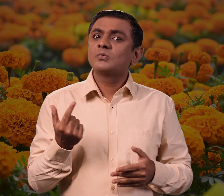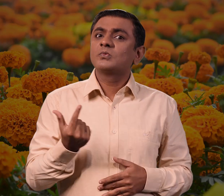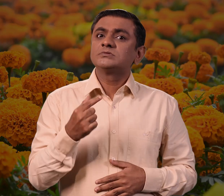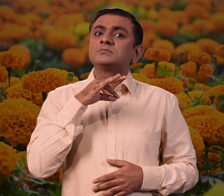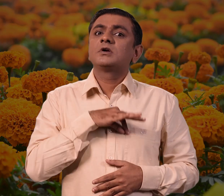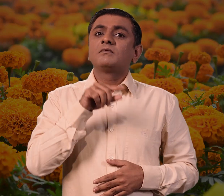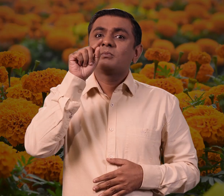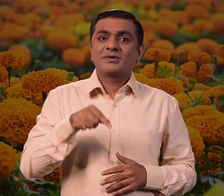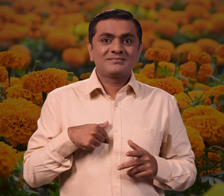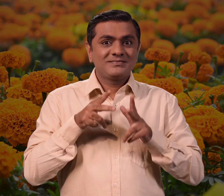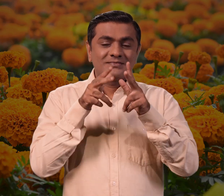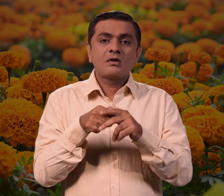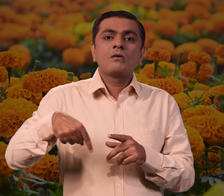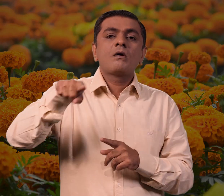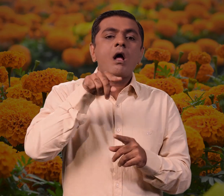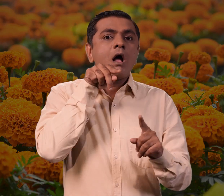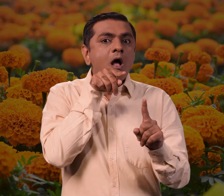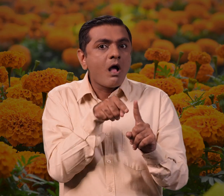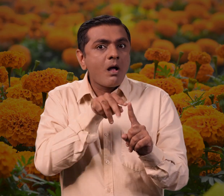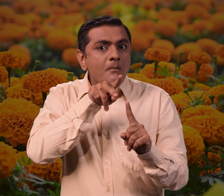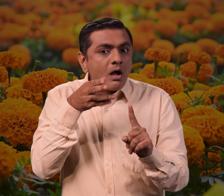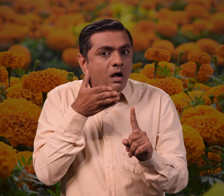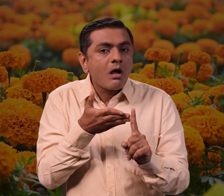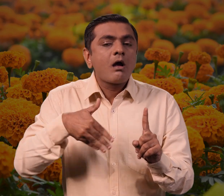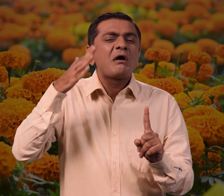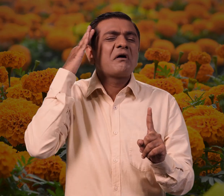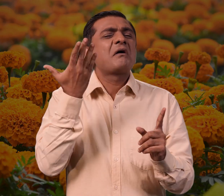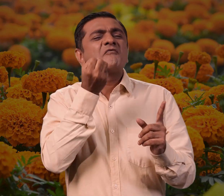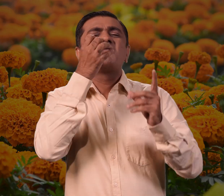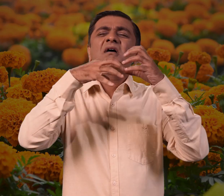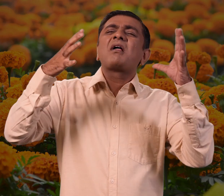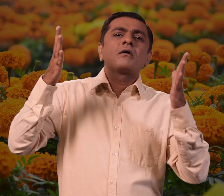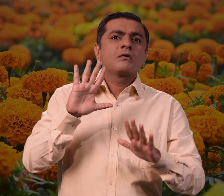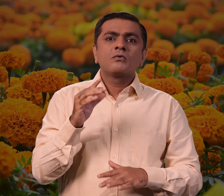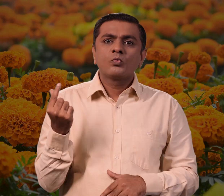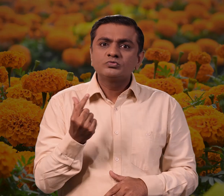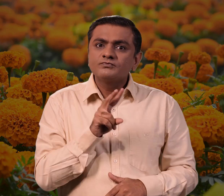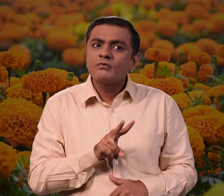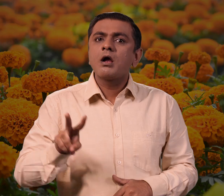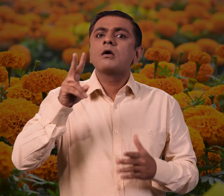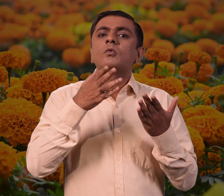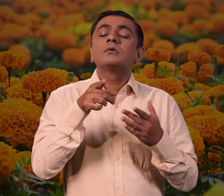So these are the benefits of genda flowers. Genda is not simply used for decoration, it is of great value.